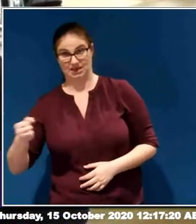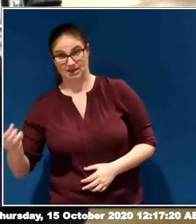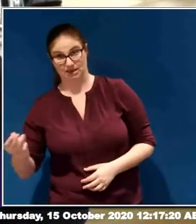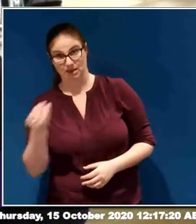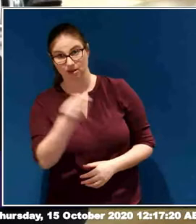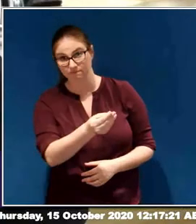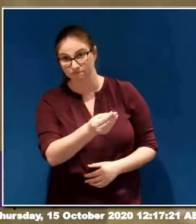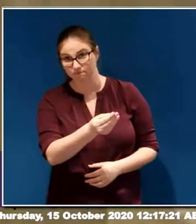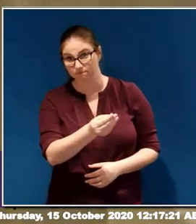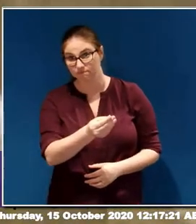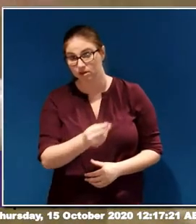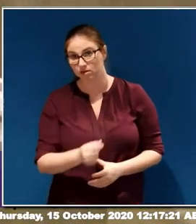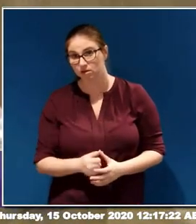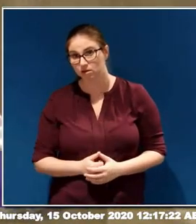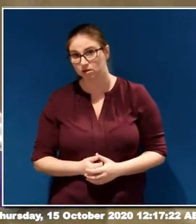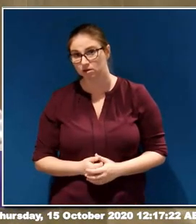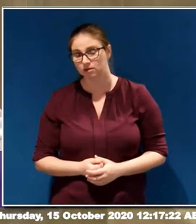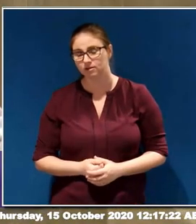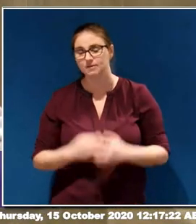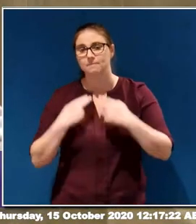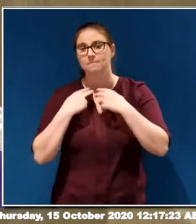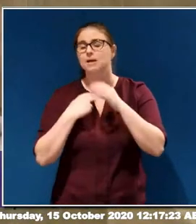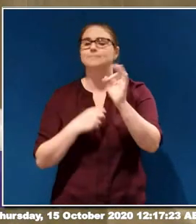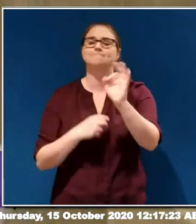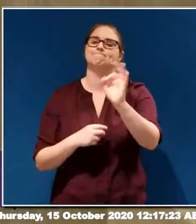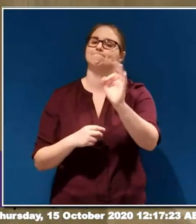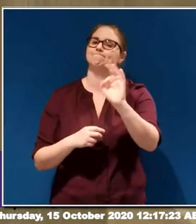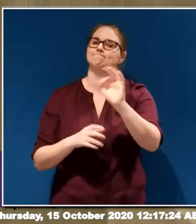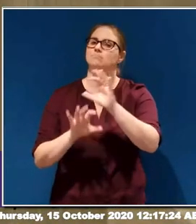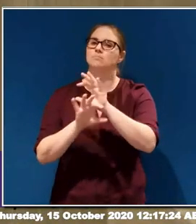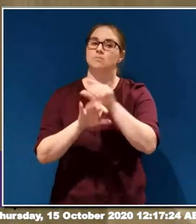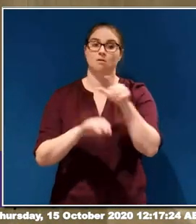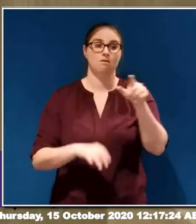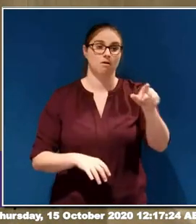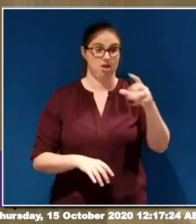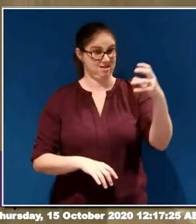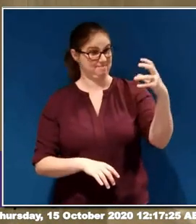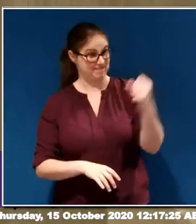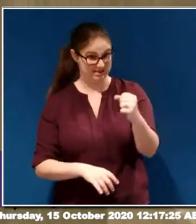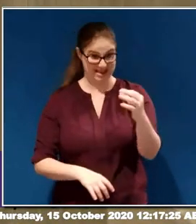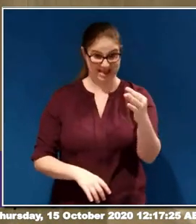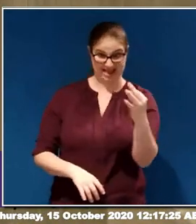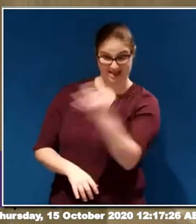It's not compulsory for them to request it, but if you are asked